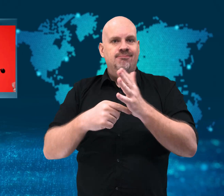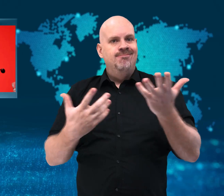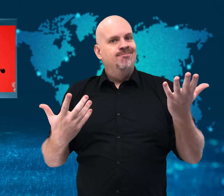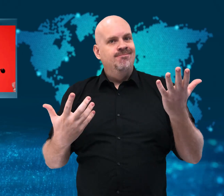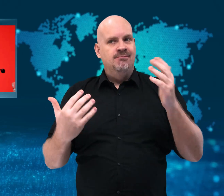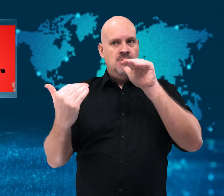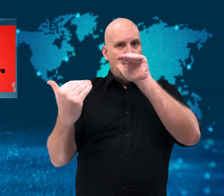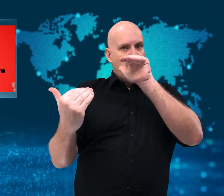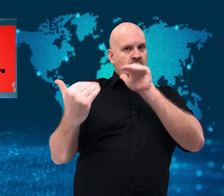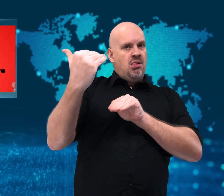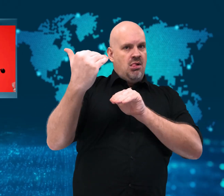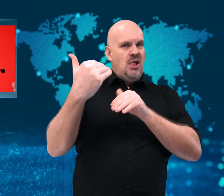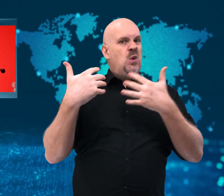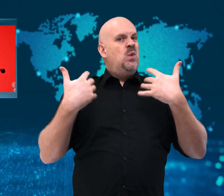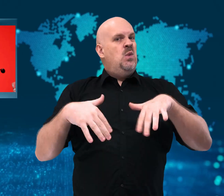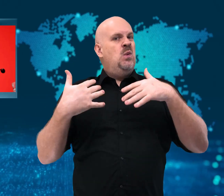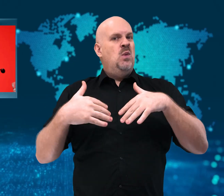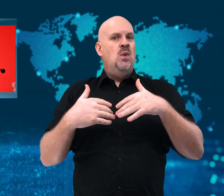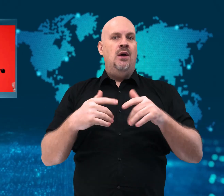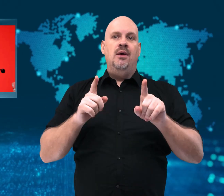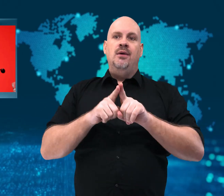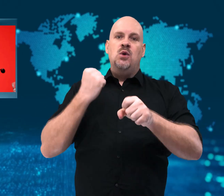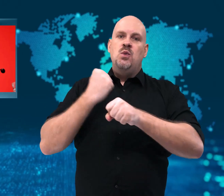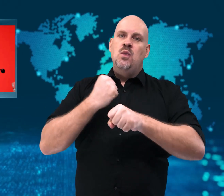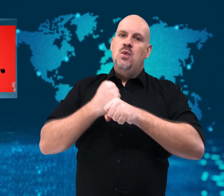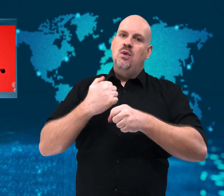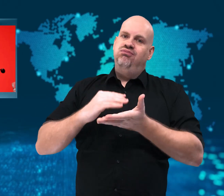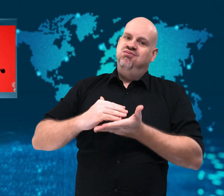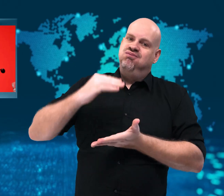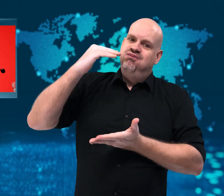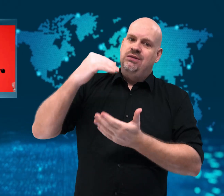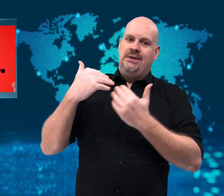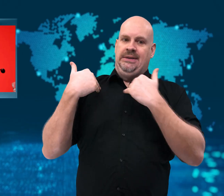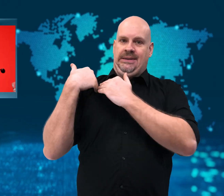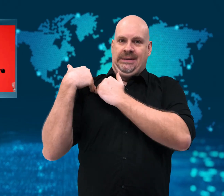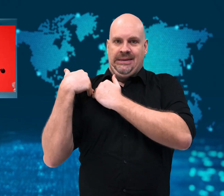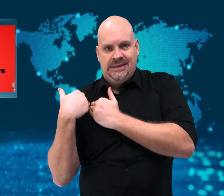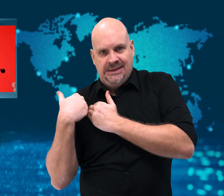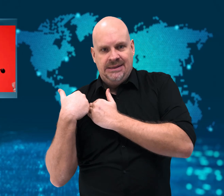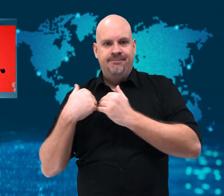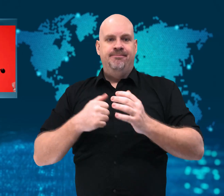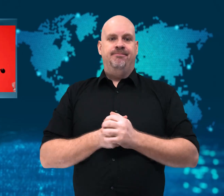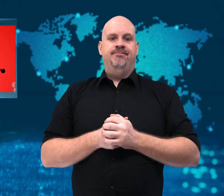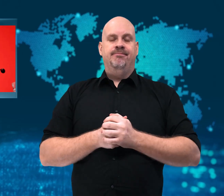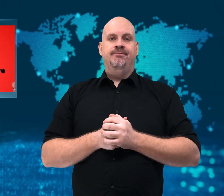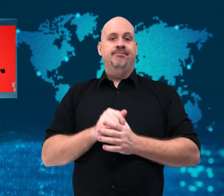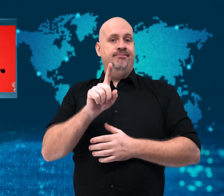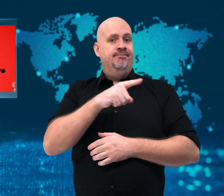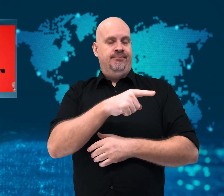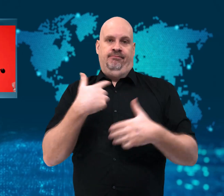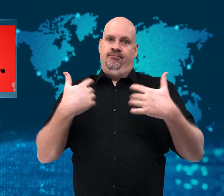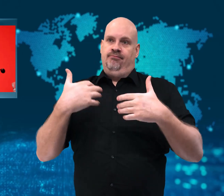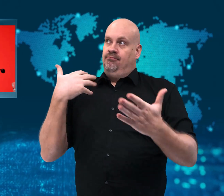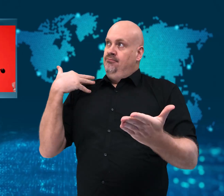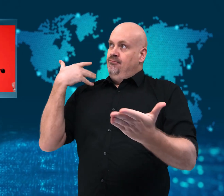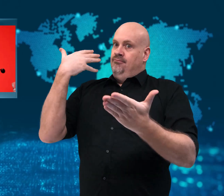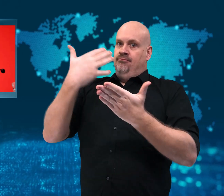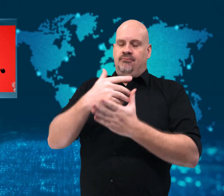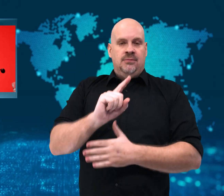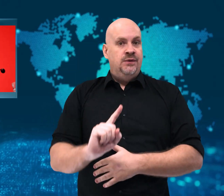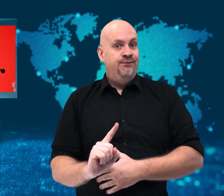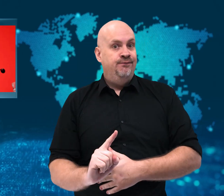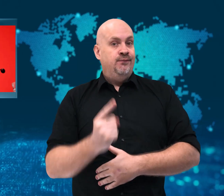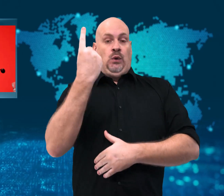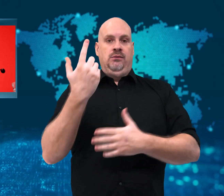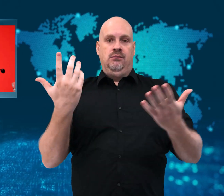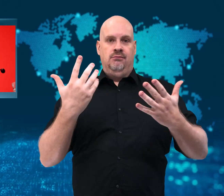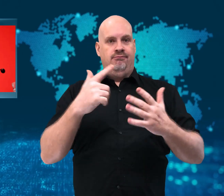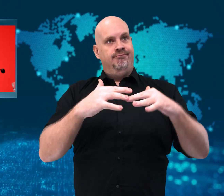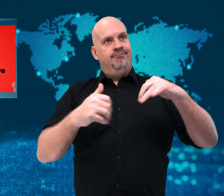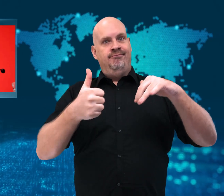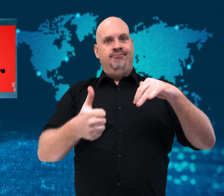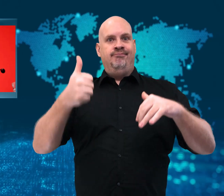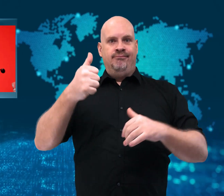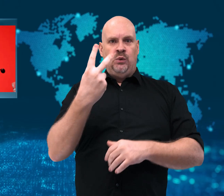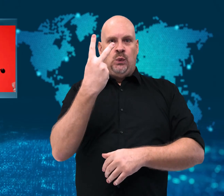She has made history for being elected Prime Minister twice in a week,